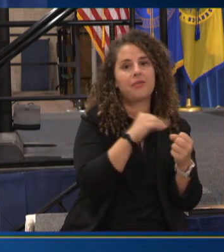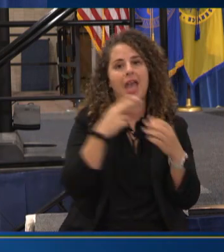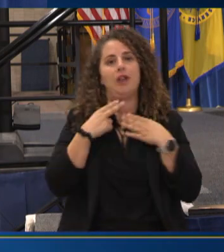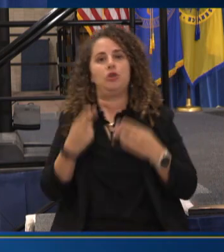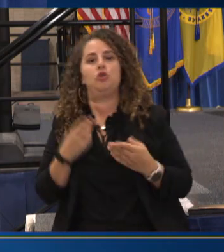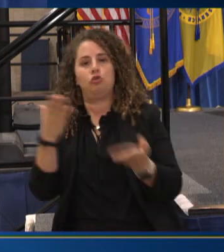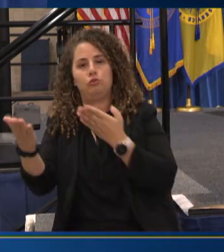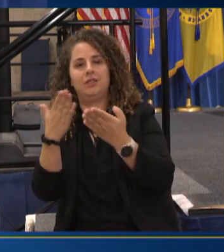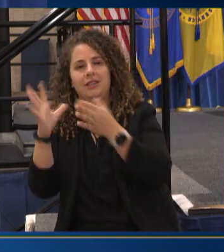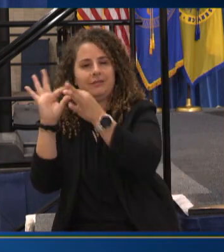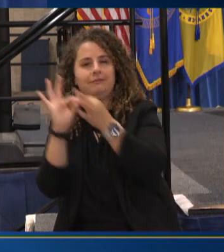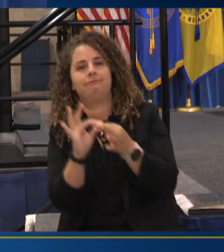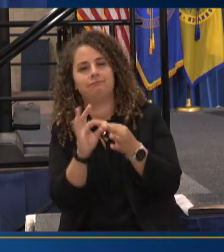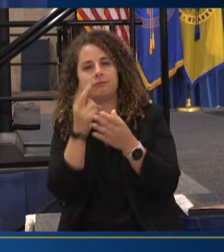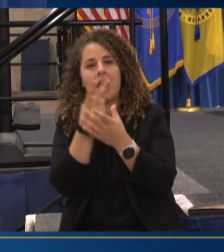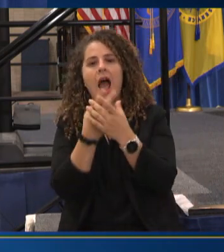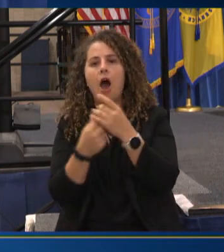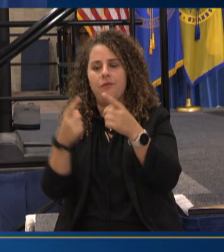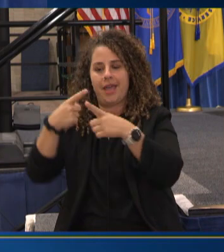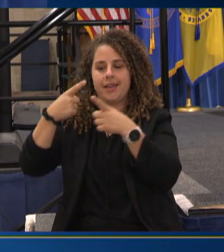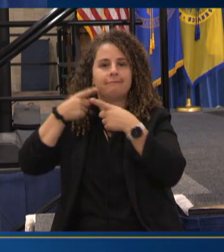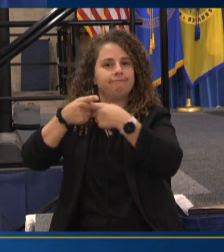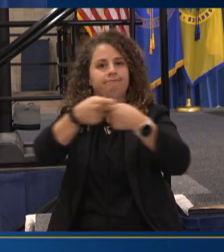the ways they intersect in the lives of people we serve.